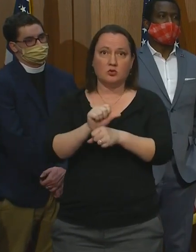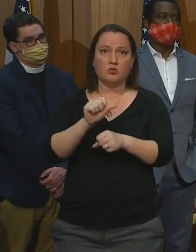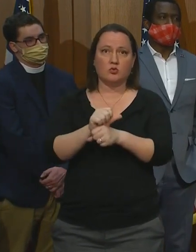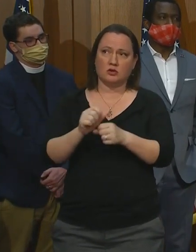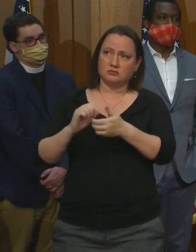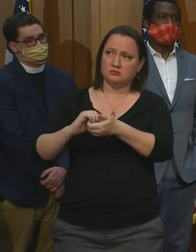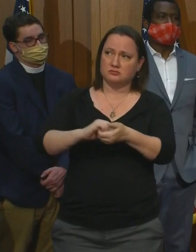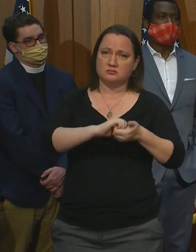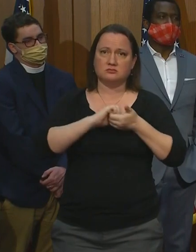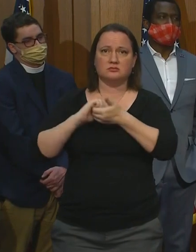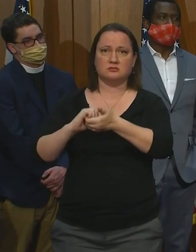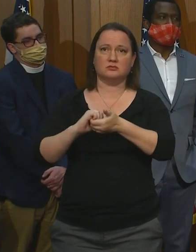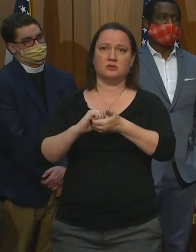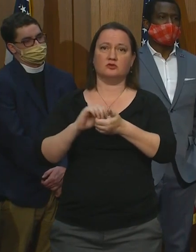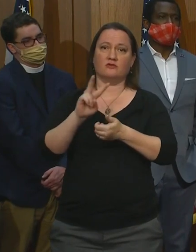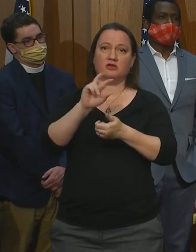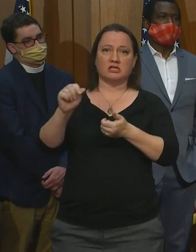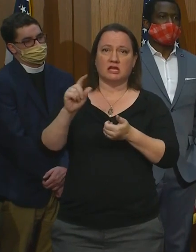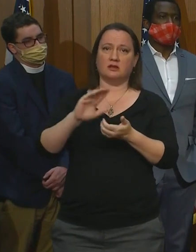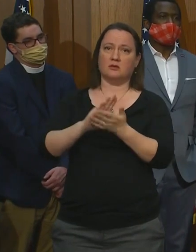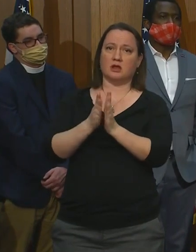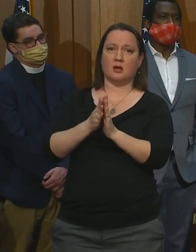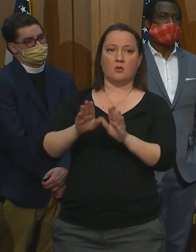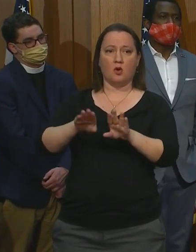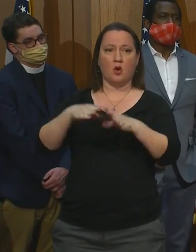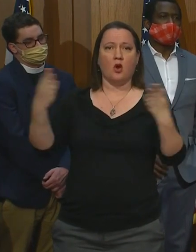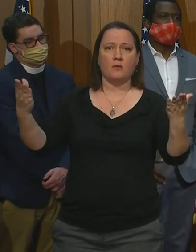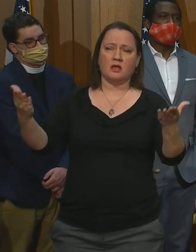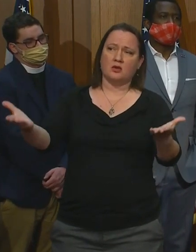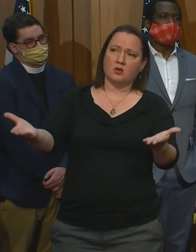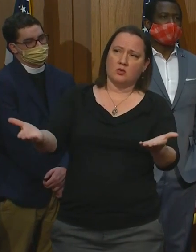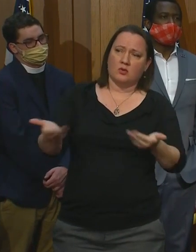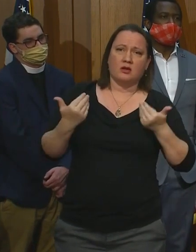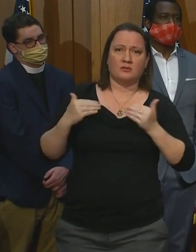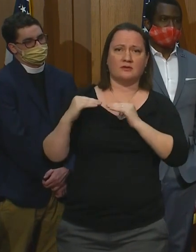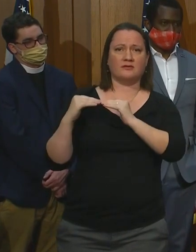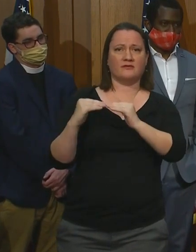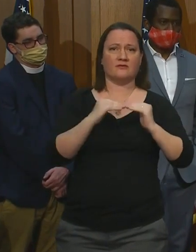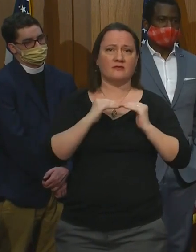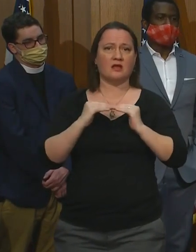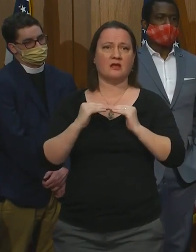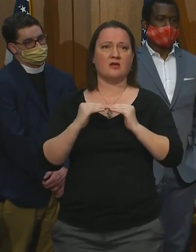DO THE WORK TO MAKE VIRGINIA